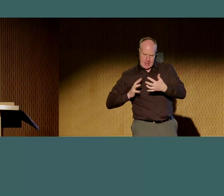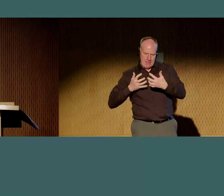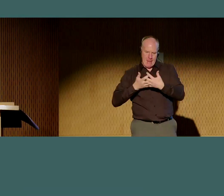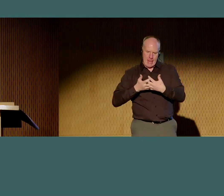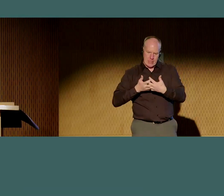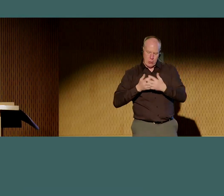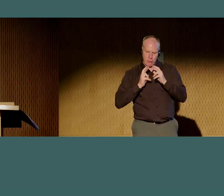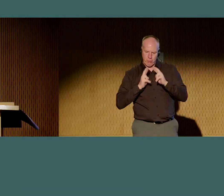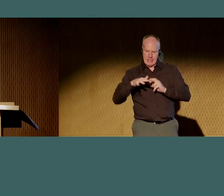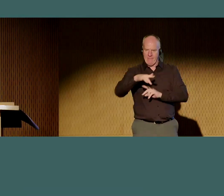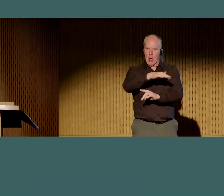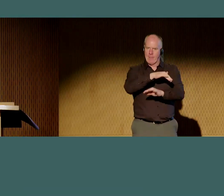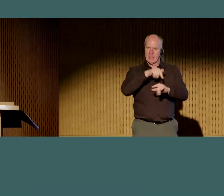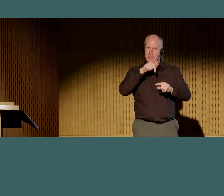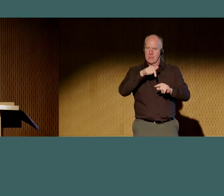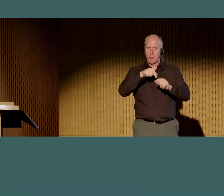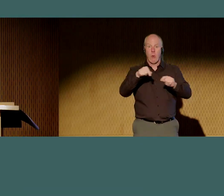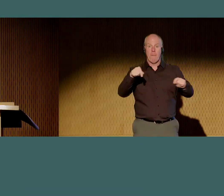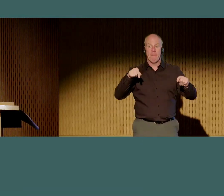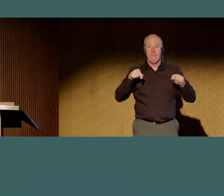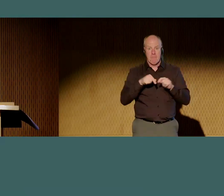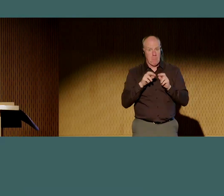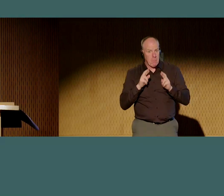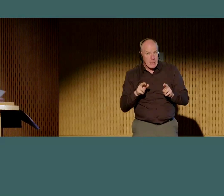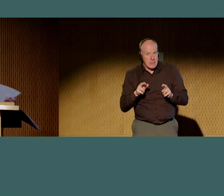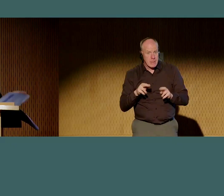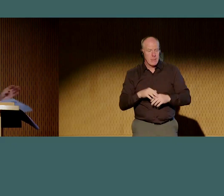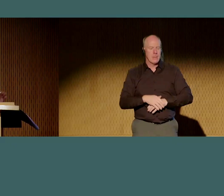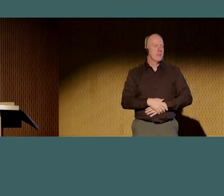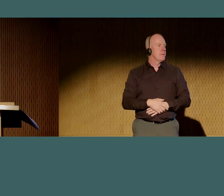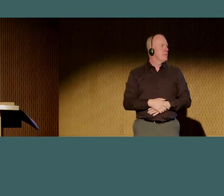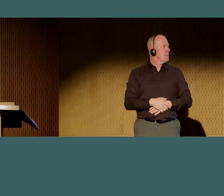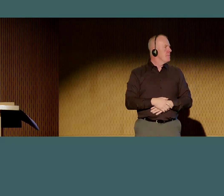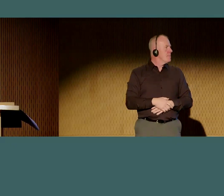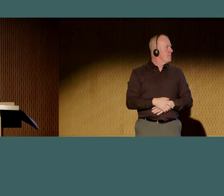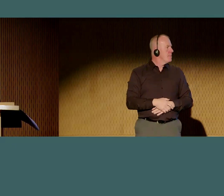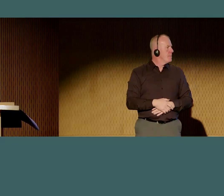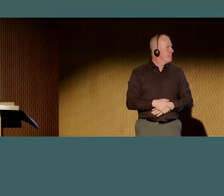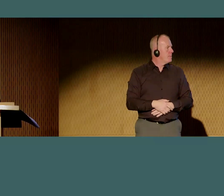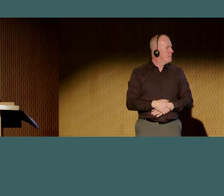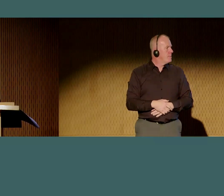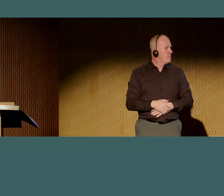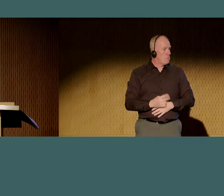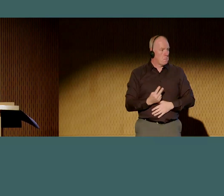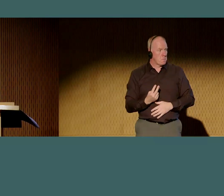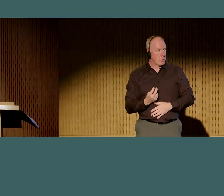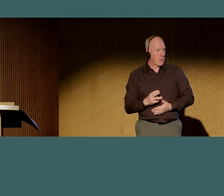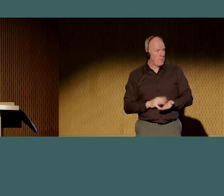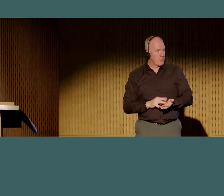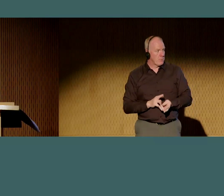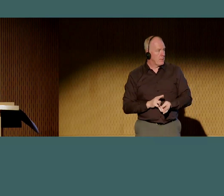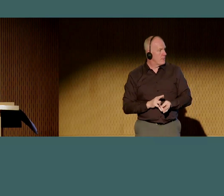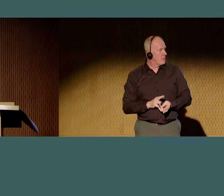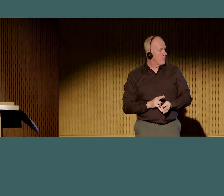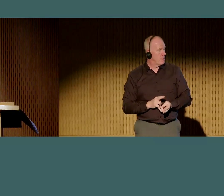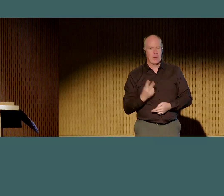right for this particular room?". All right. We have two minutes left I think. Two minutes.